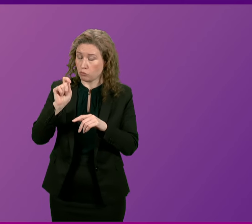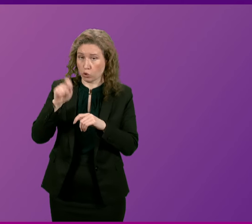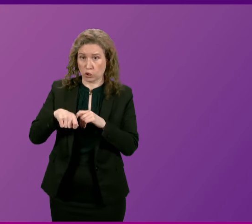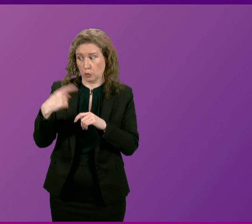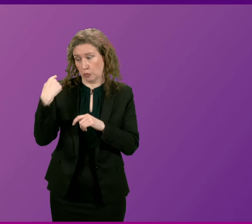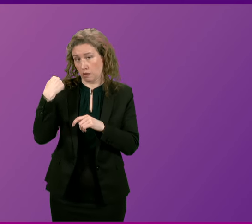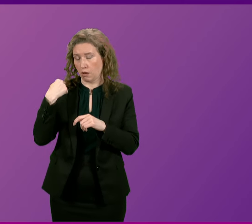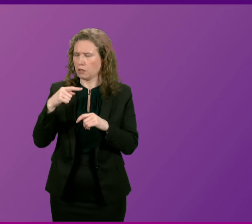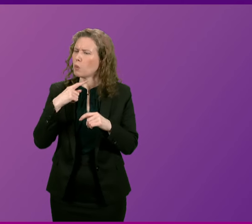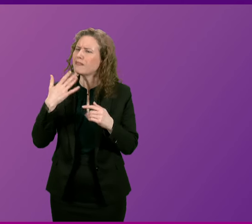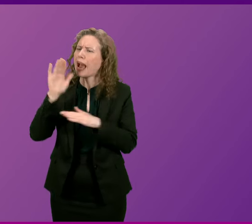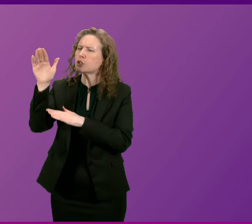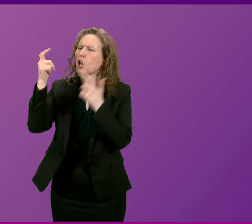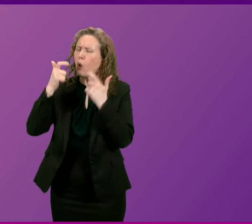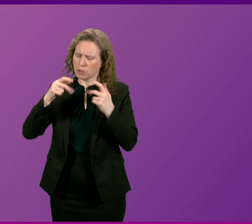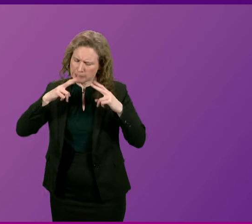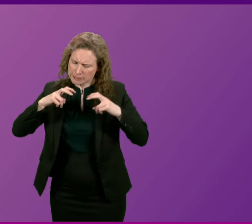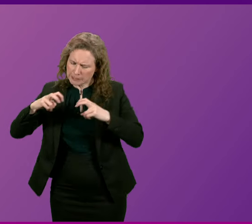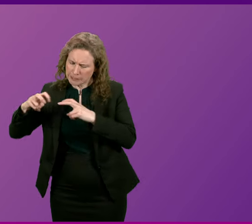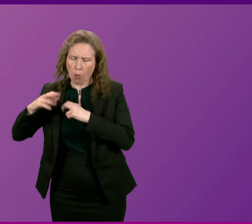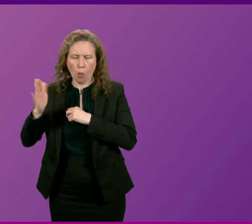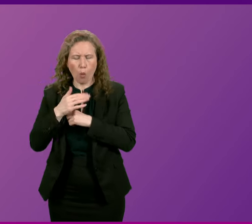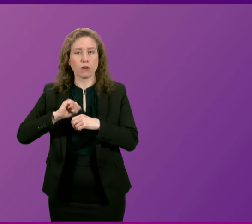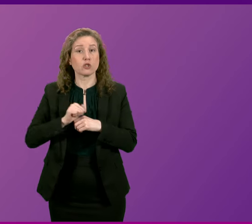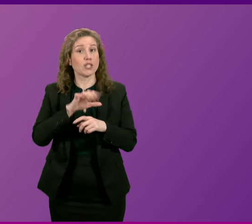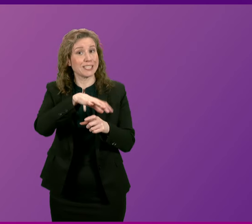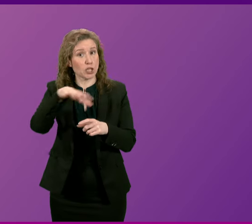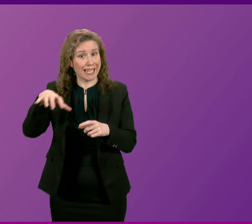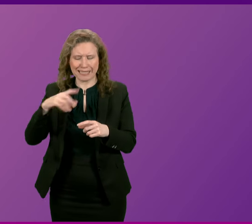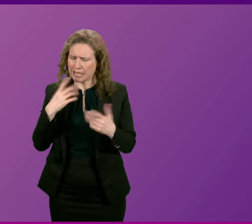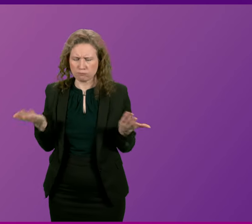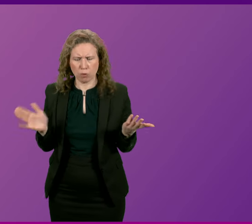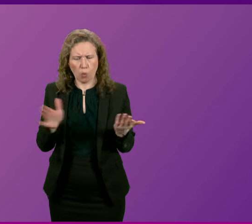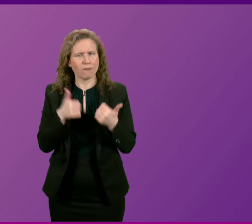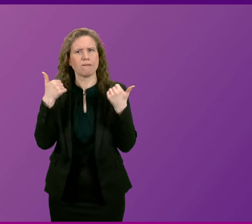reviewed all potentially impacted Scottish cases and found no issues.